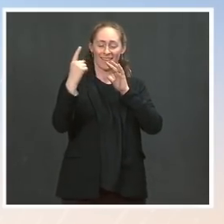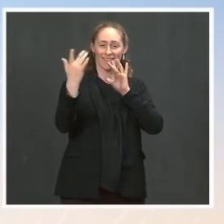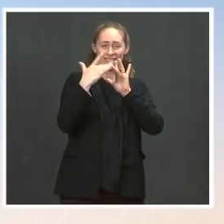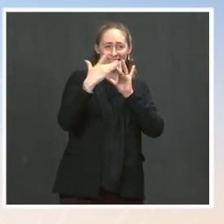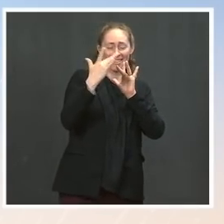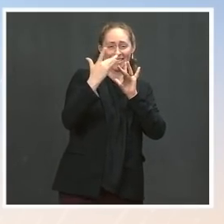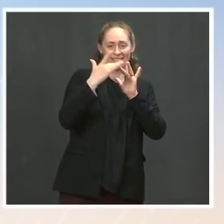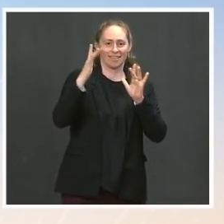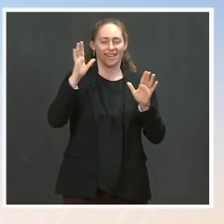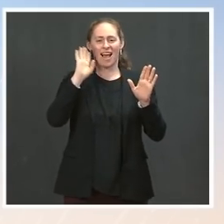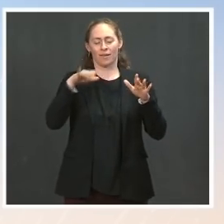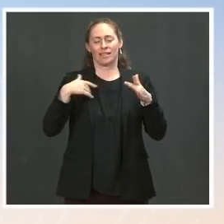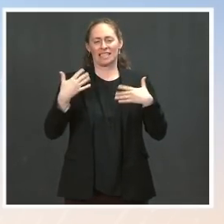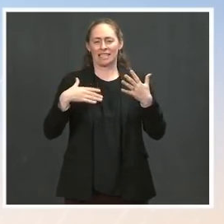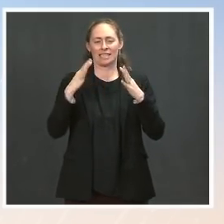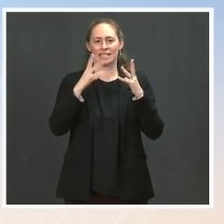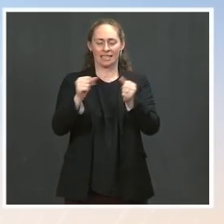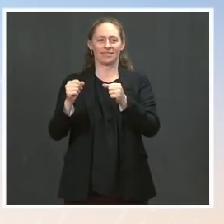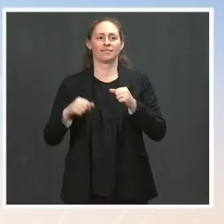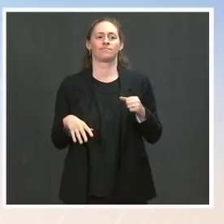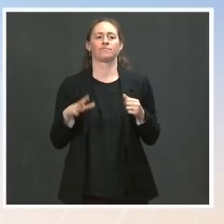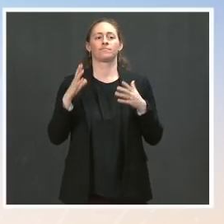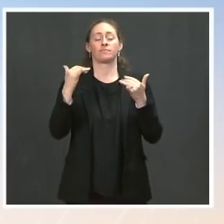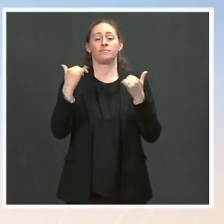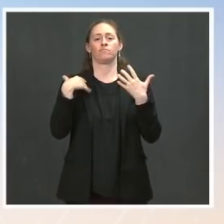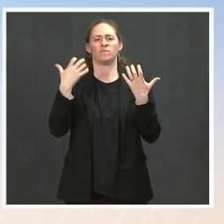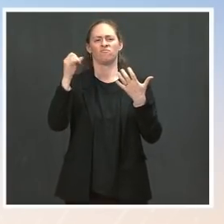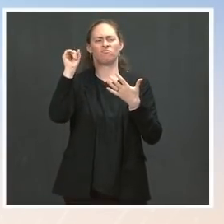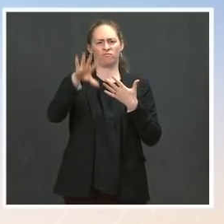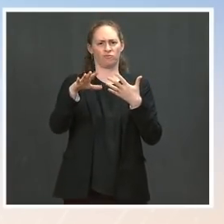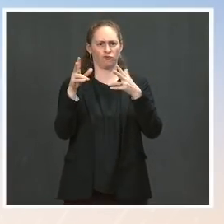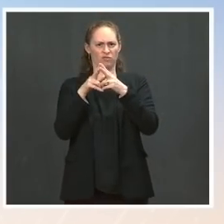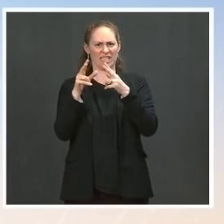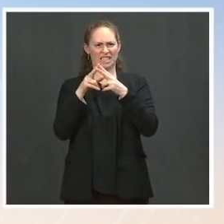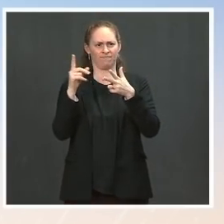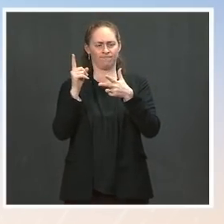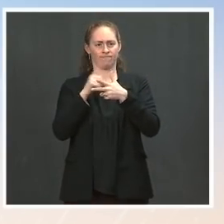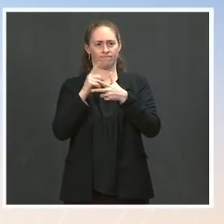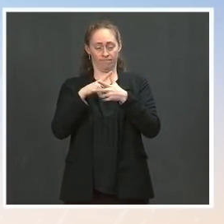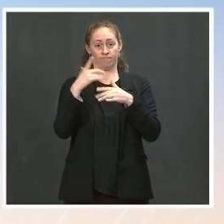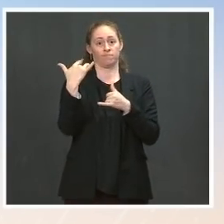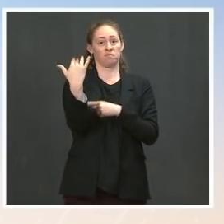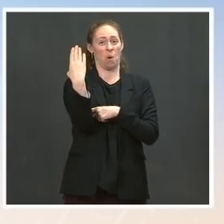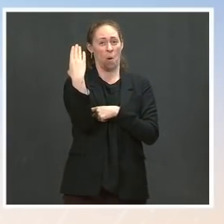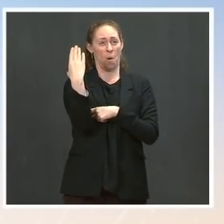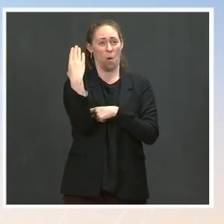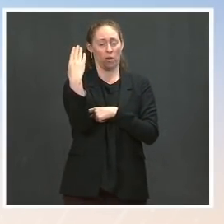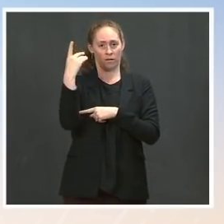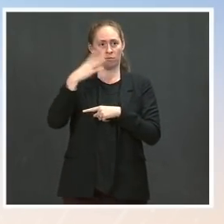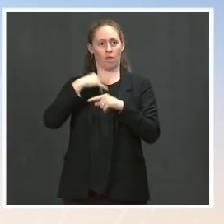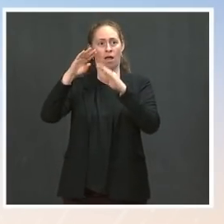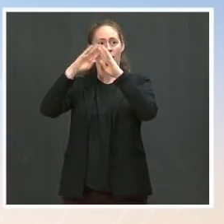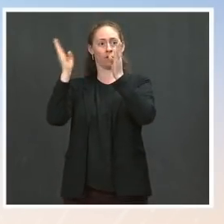I just have two items for you at the top. This morning, the White House -- we released 50 state-by-state factsheets,